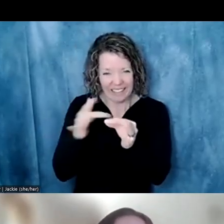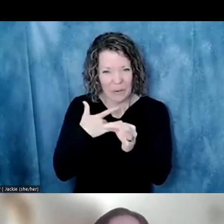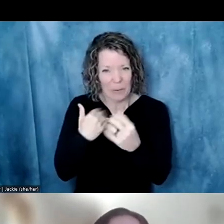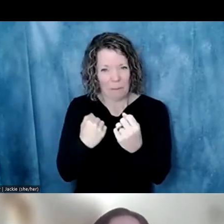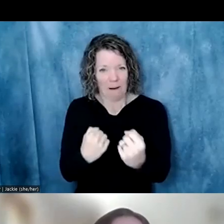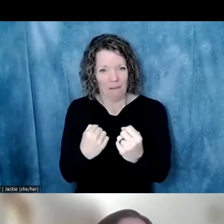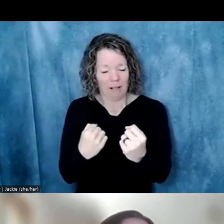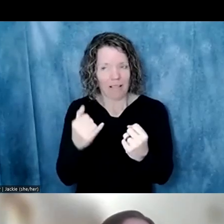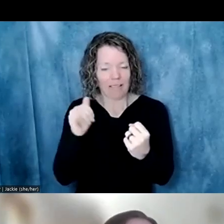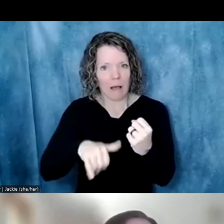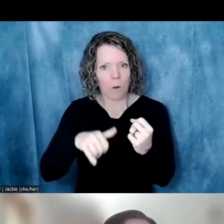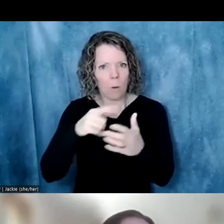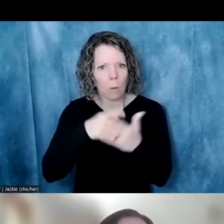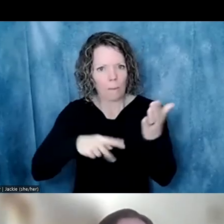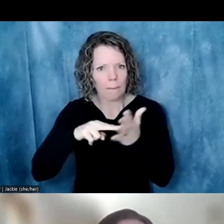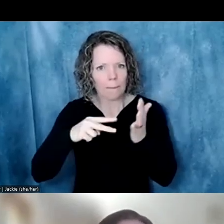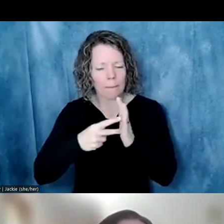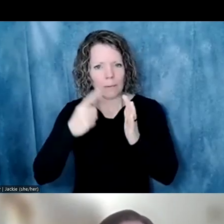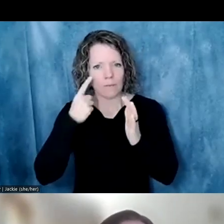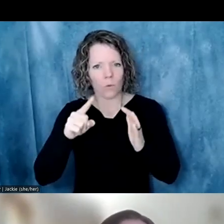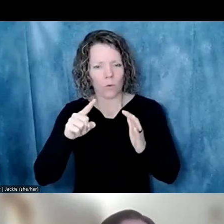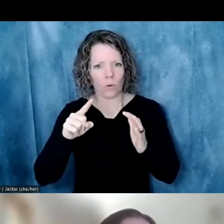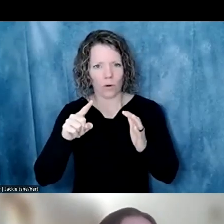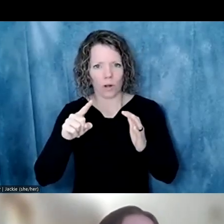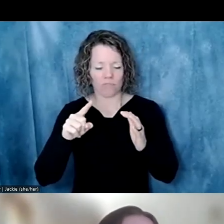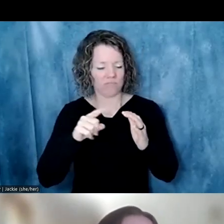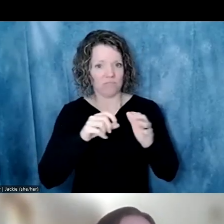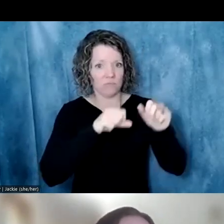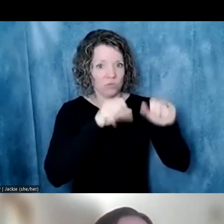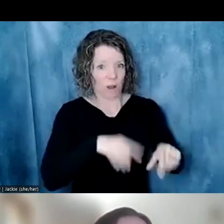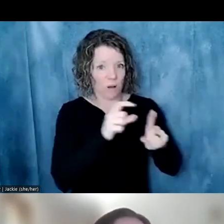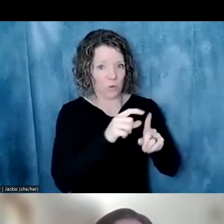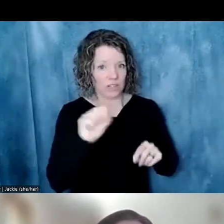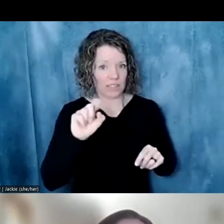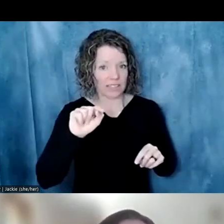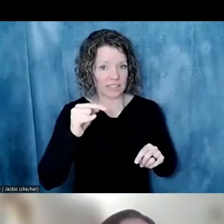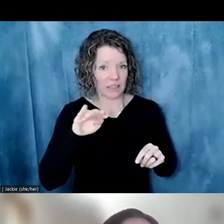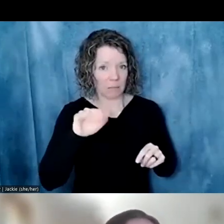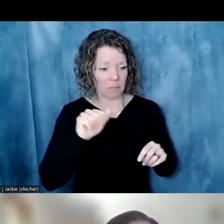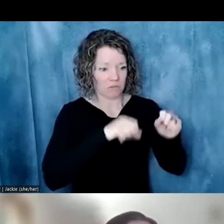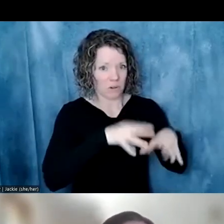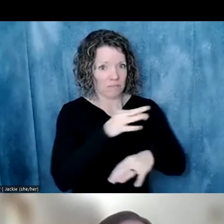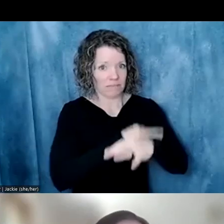means to rephrase stigma as discrimination. I'm have to admit, I'm having a hard time